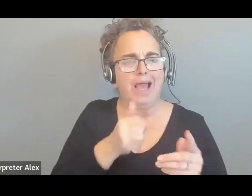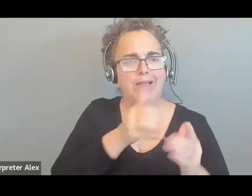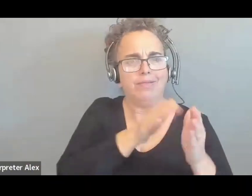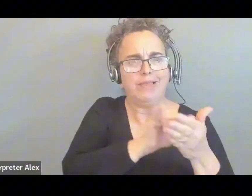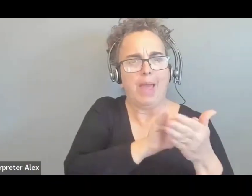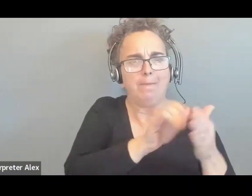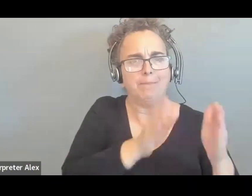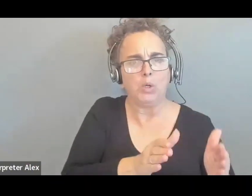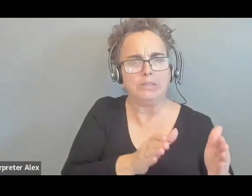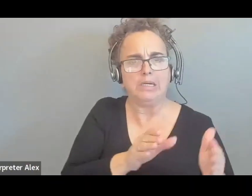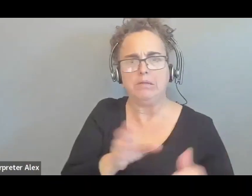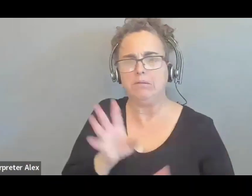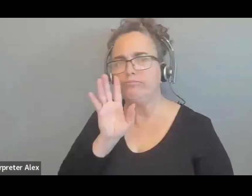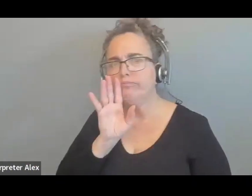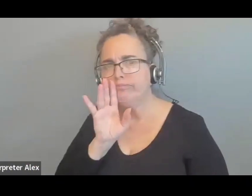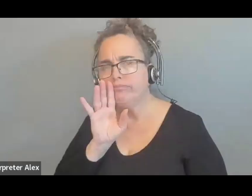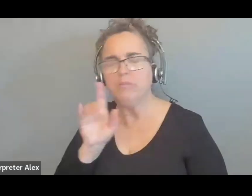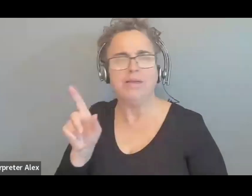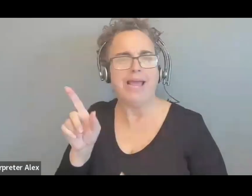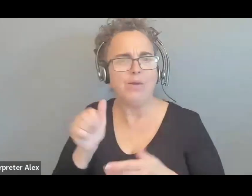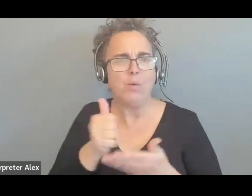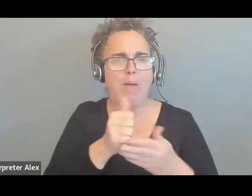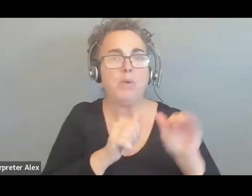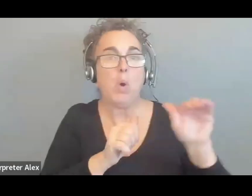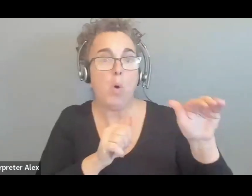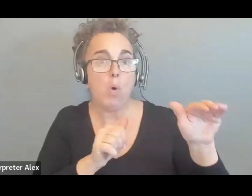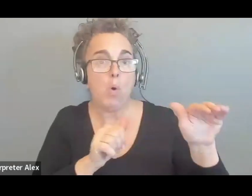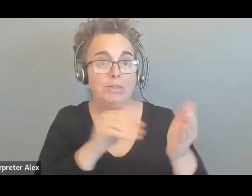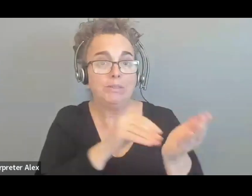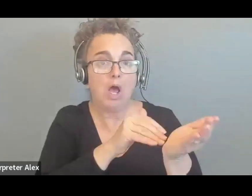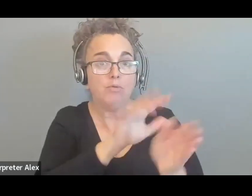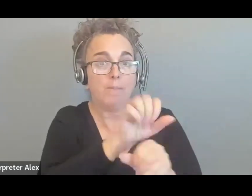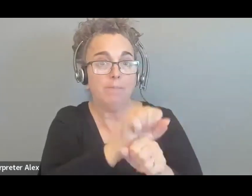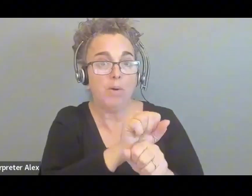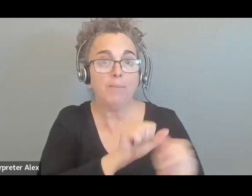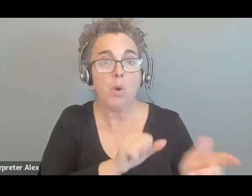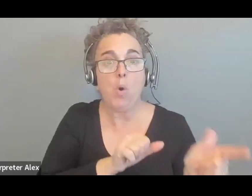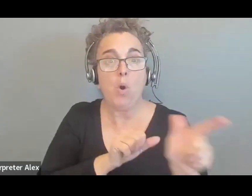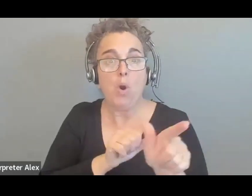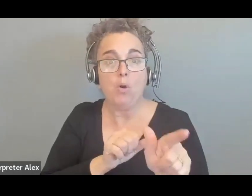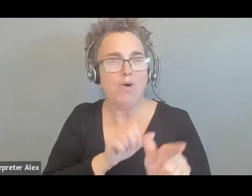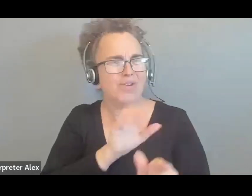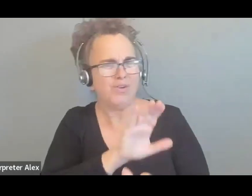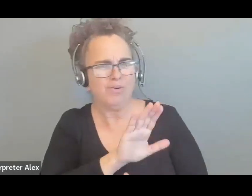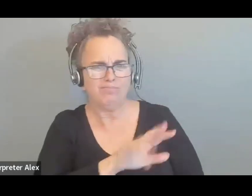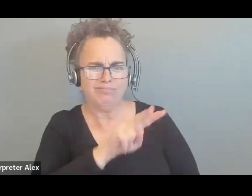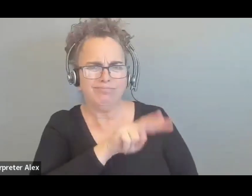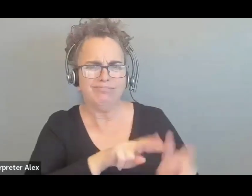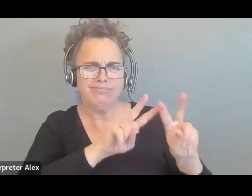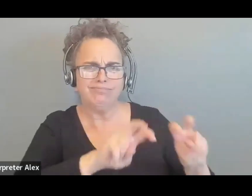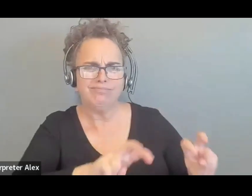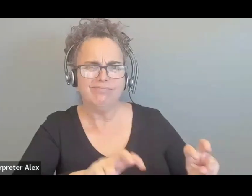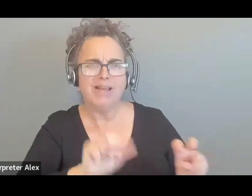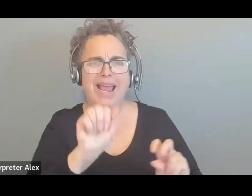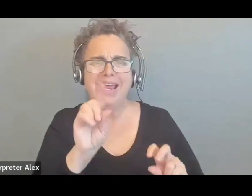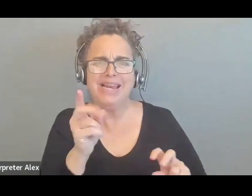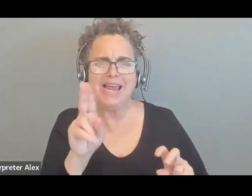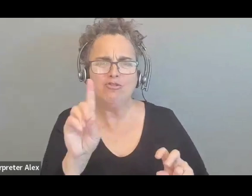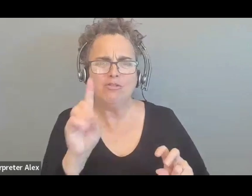and it would help remind you about doctor's appointments or hey, this, you're going into ADHD burnout and stuff like that so that everybody seems